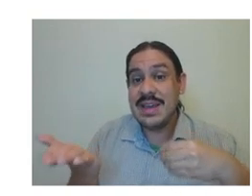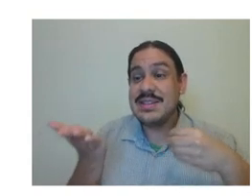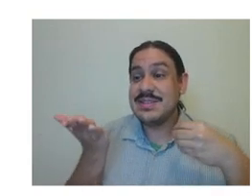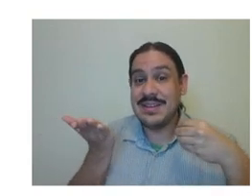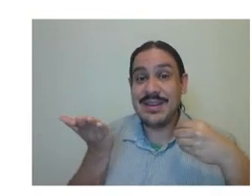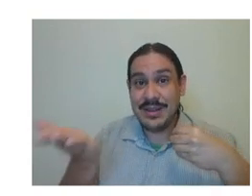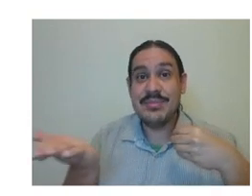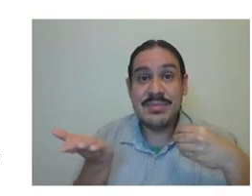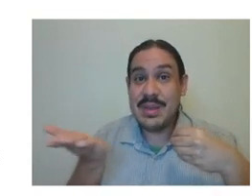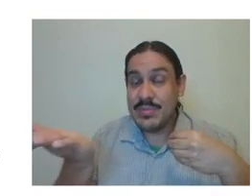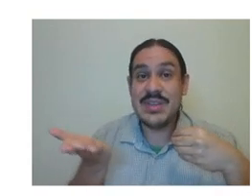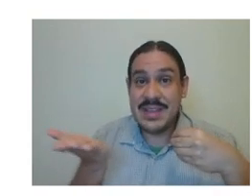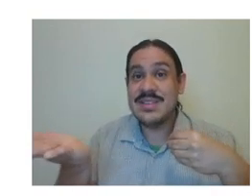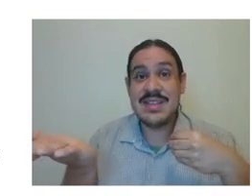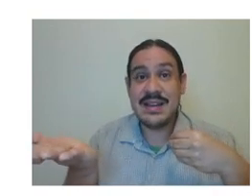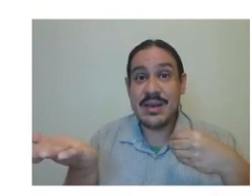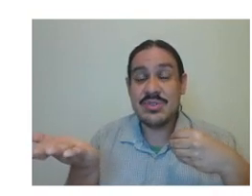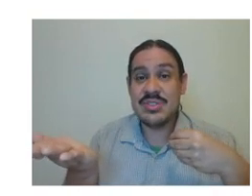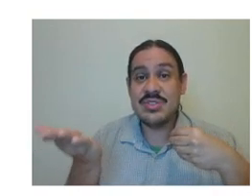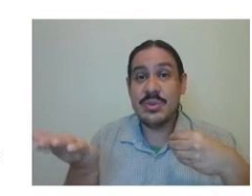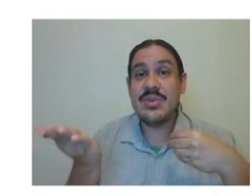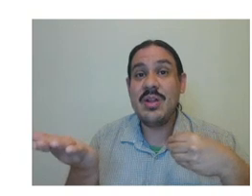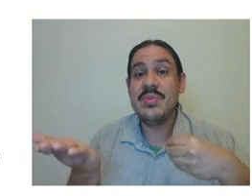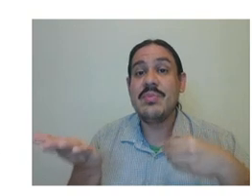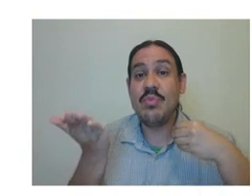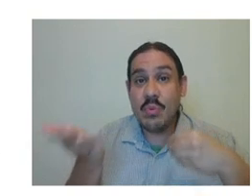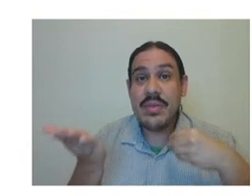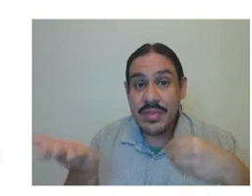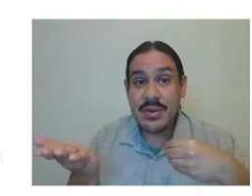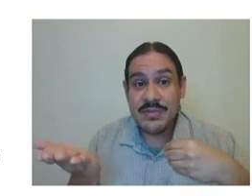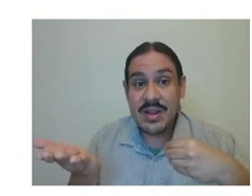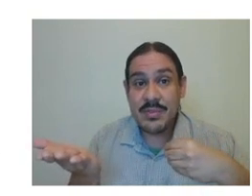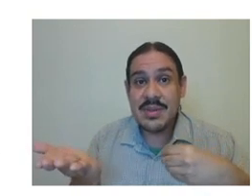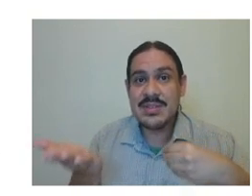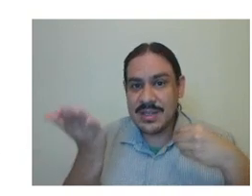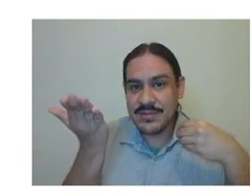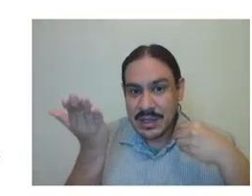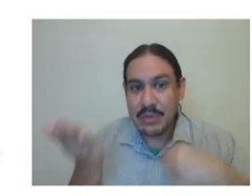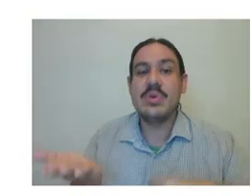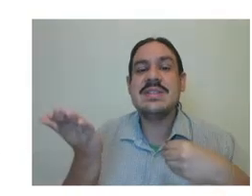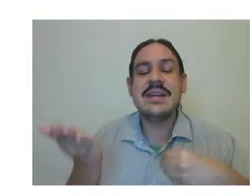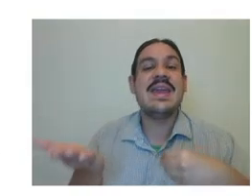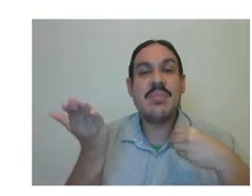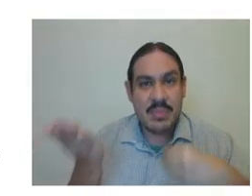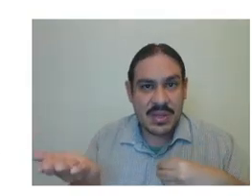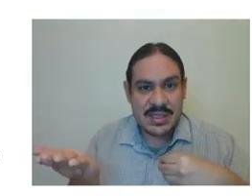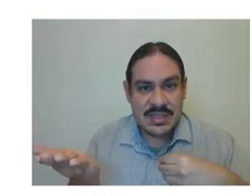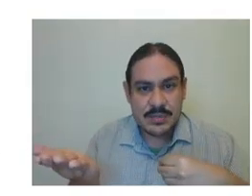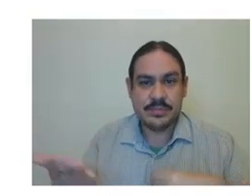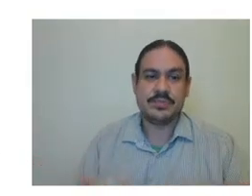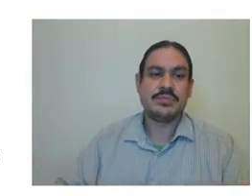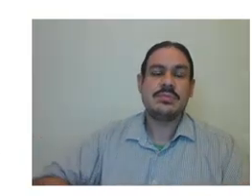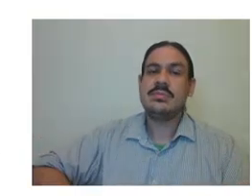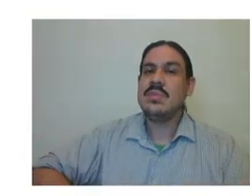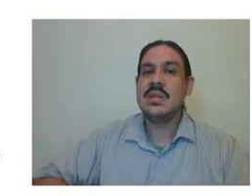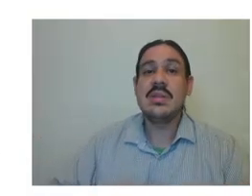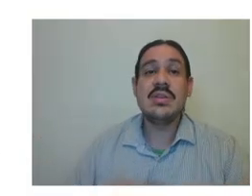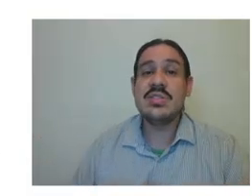there's many places in the world where there are schools that teach sign languages